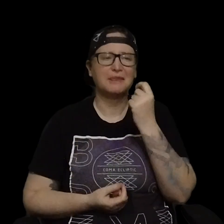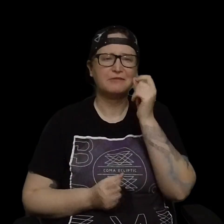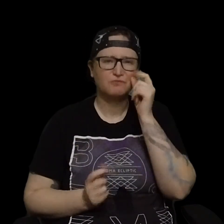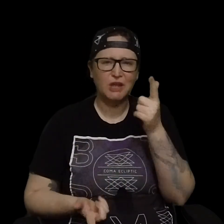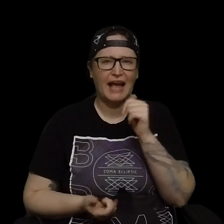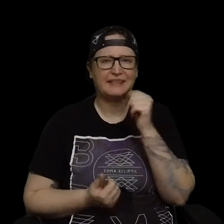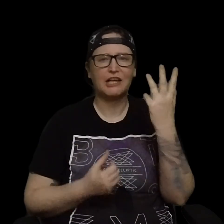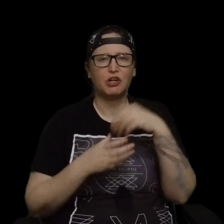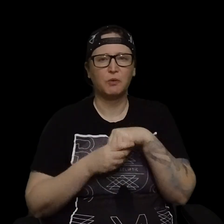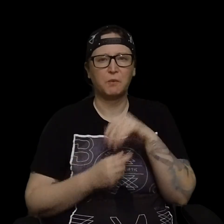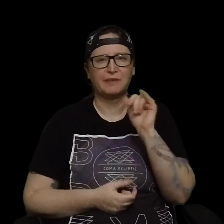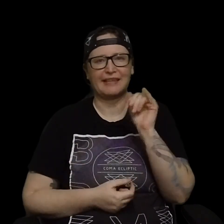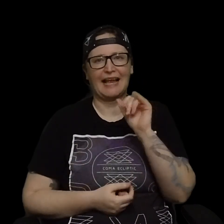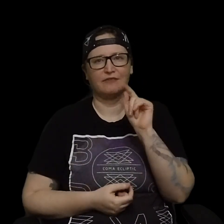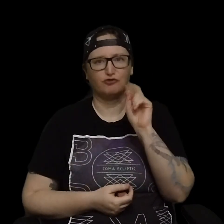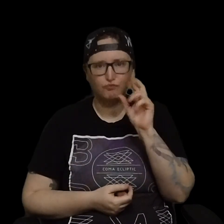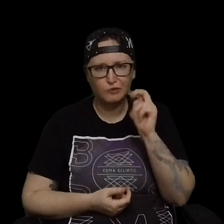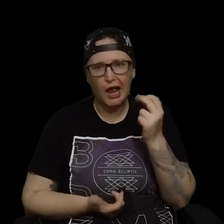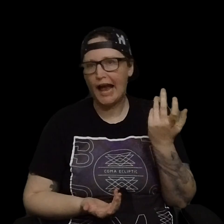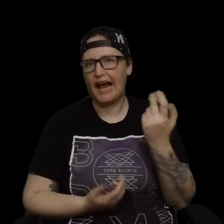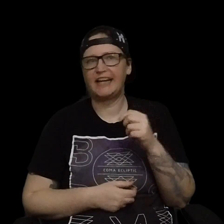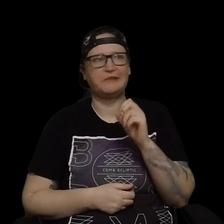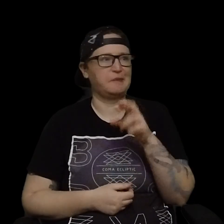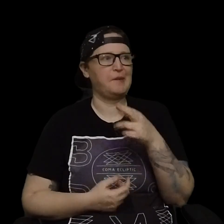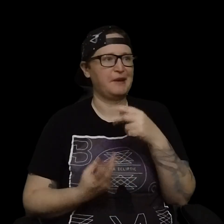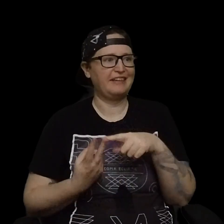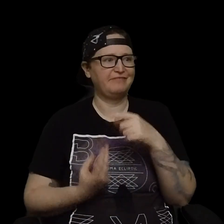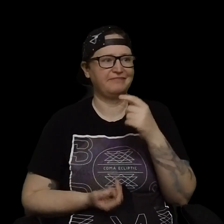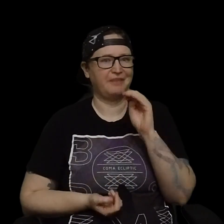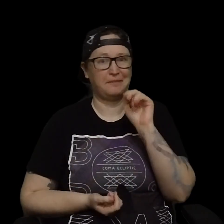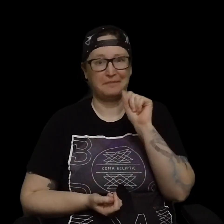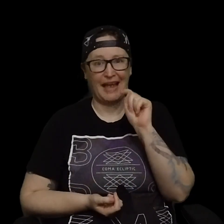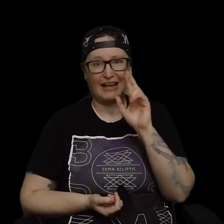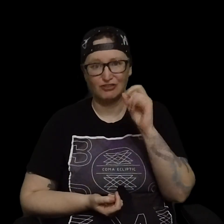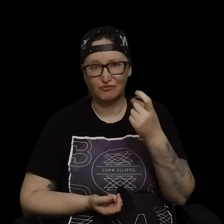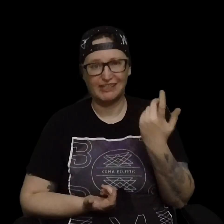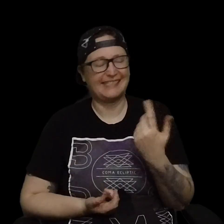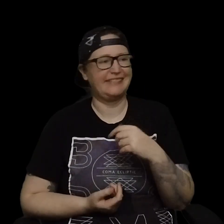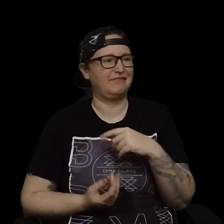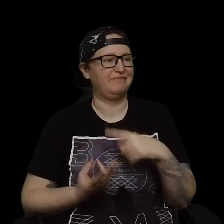different movies but I was really surprised it didn't include things like Tron or Matrix